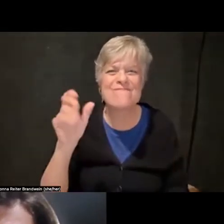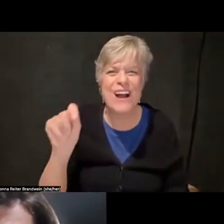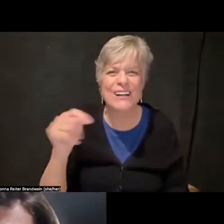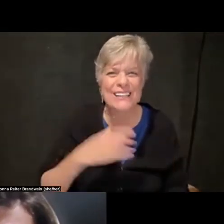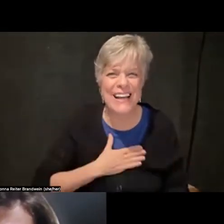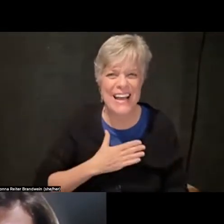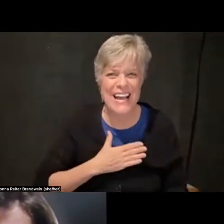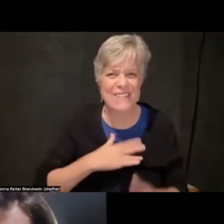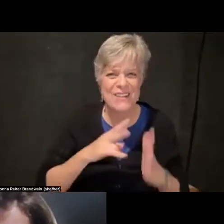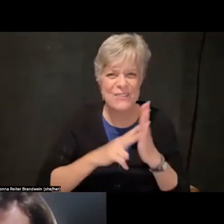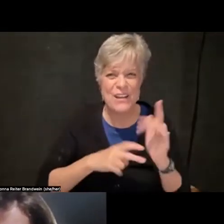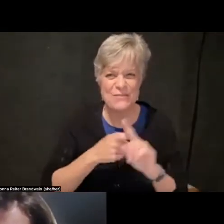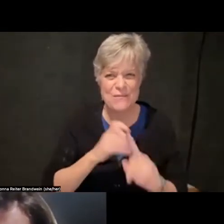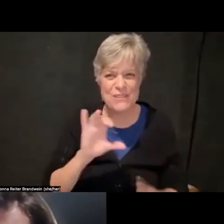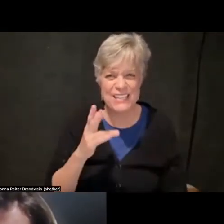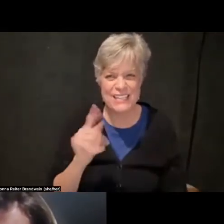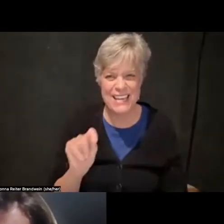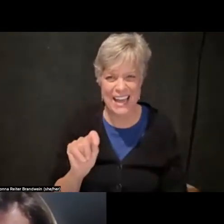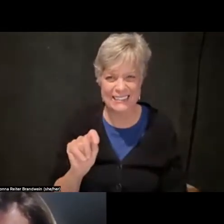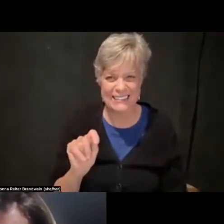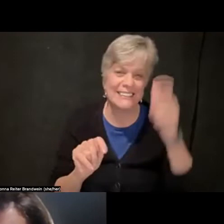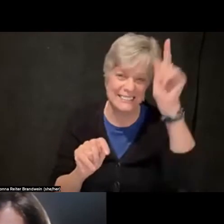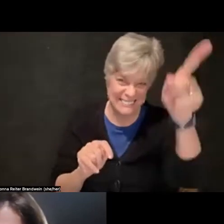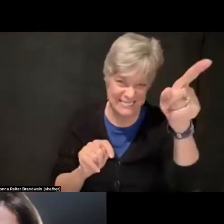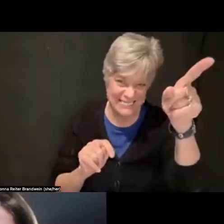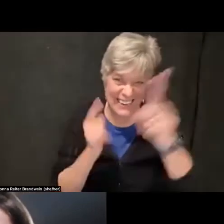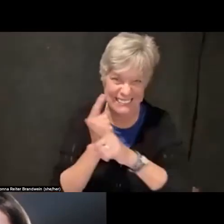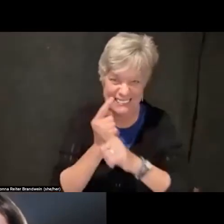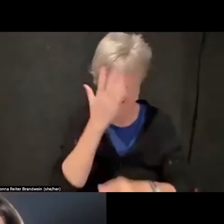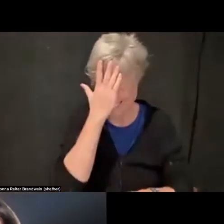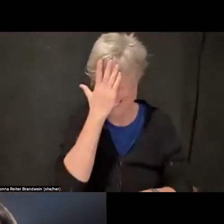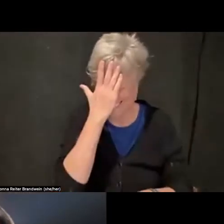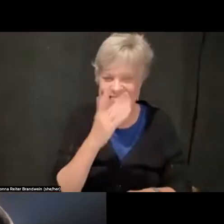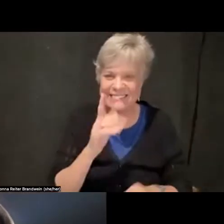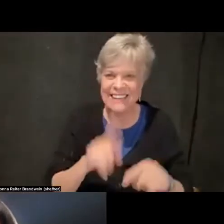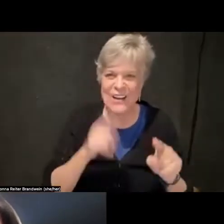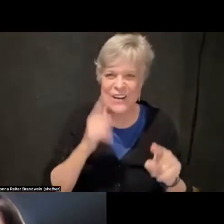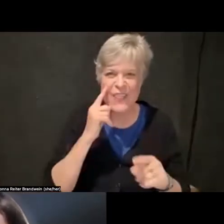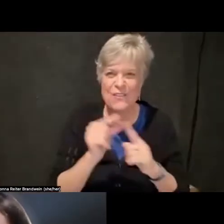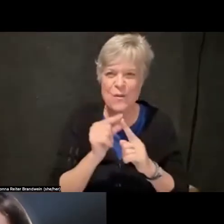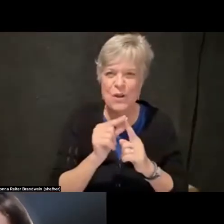I am happy to read from the chat if you wanna do - That's what it's, I couldn't think of the word, chat.